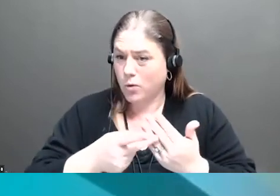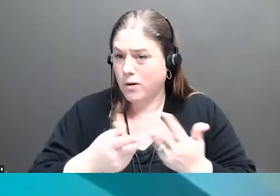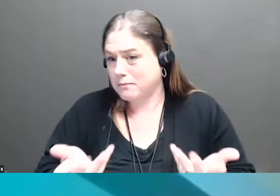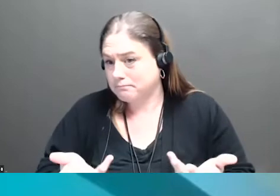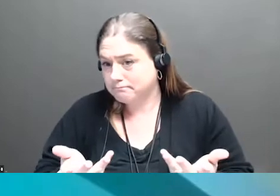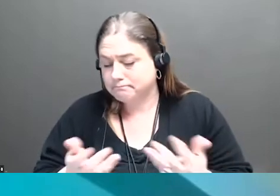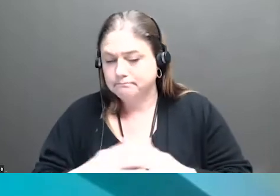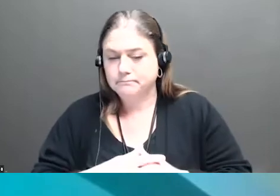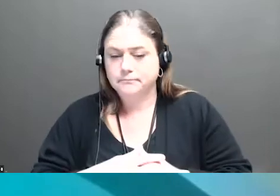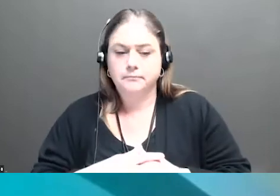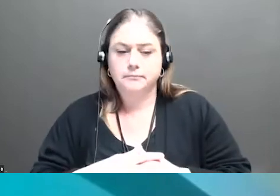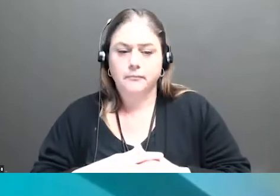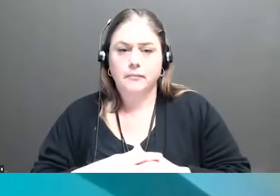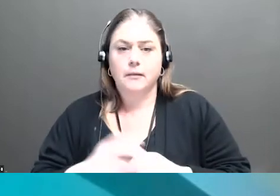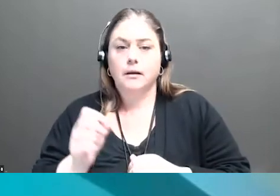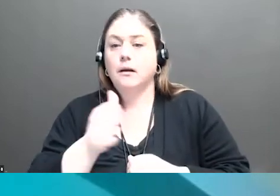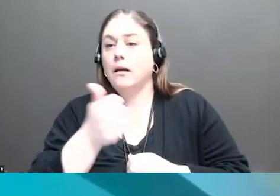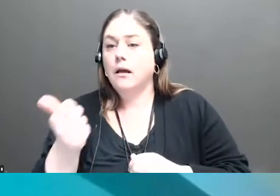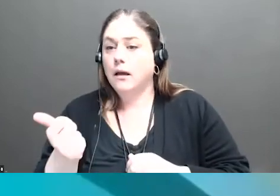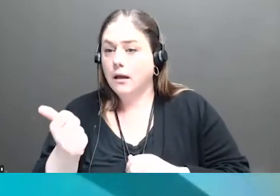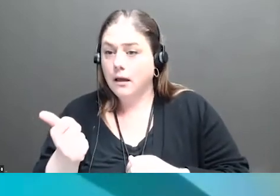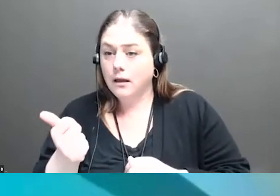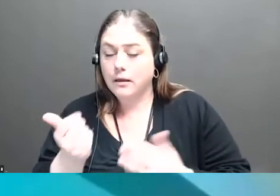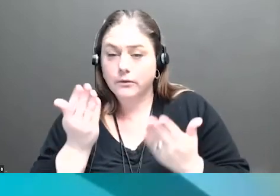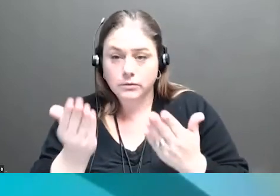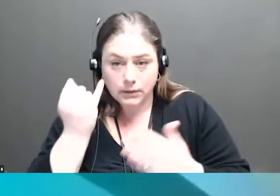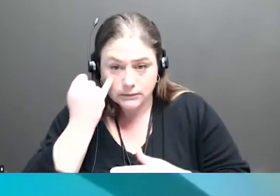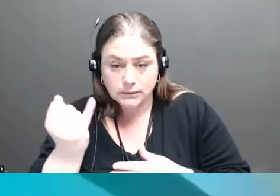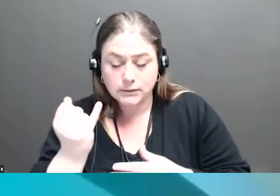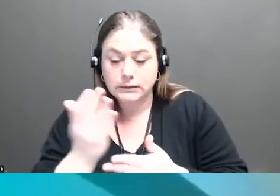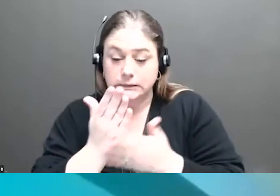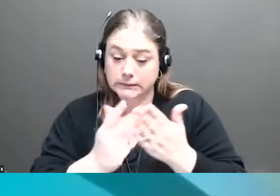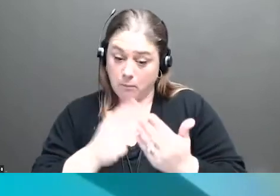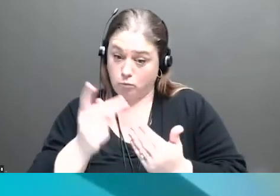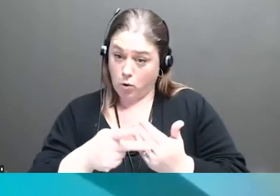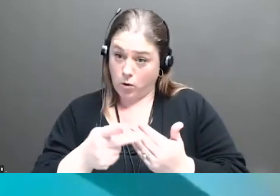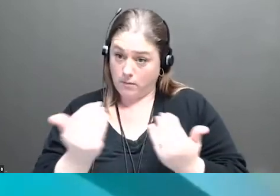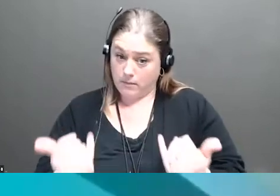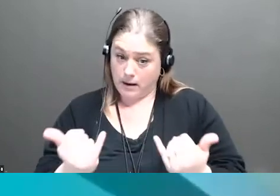suggestion is to broaden some of the existing programs. So for example, the Enabling Program.